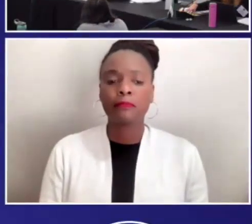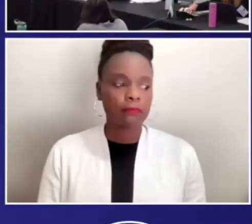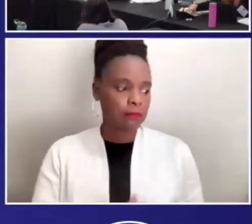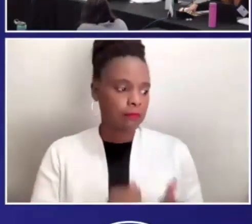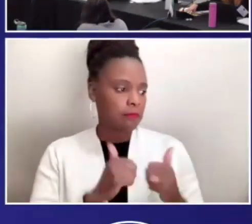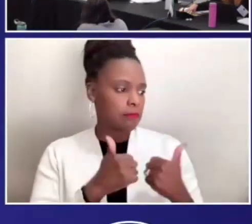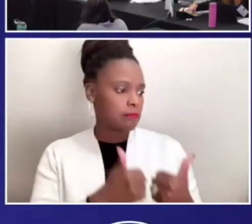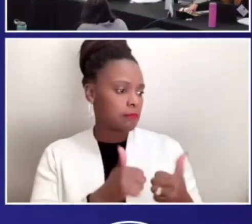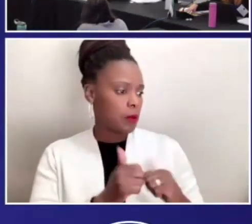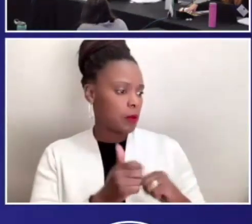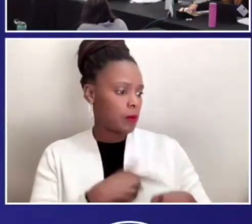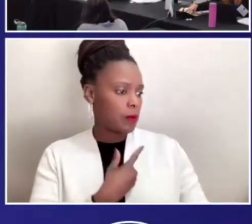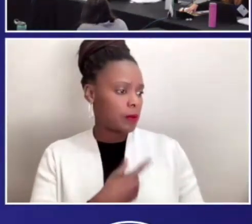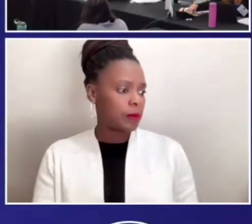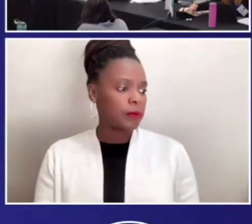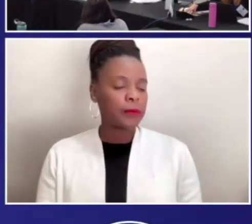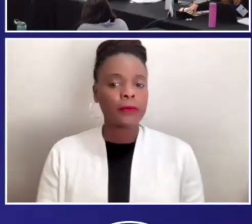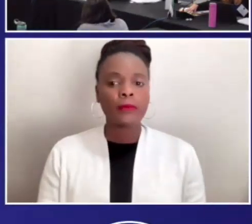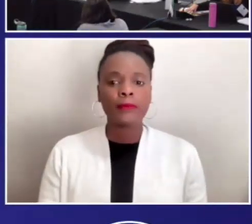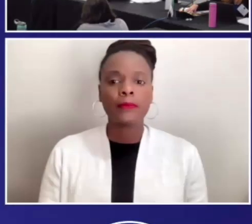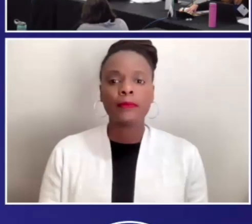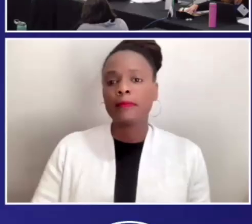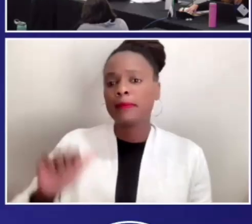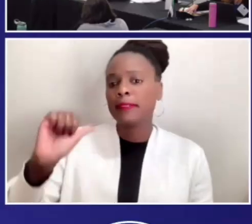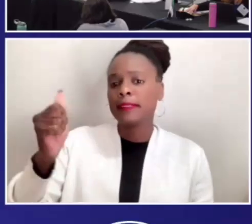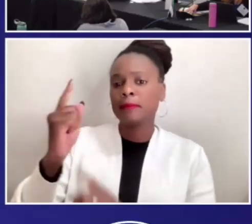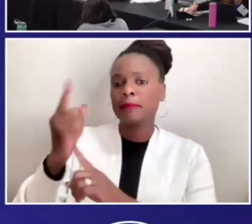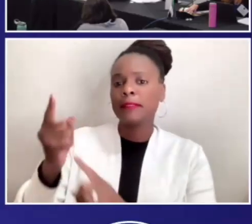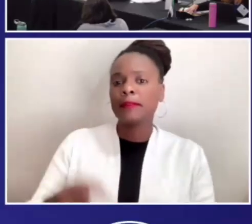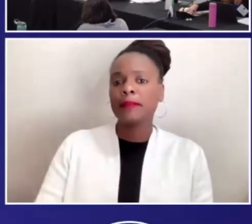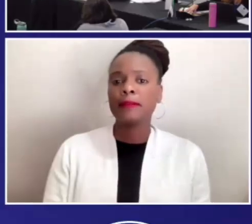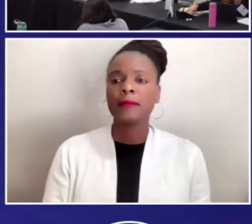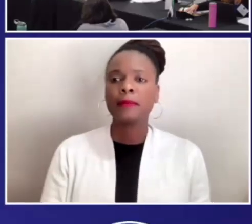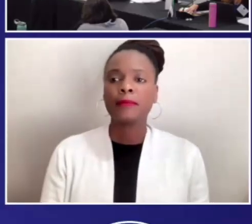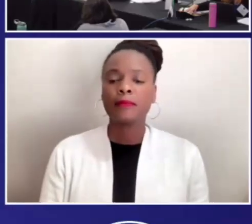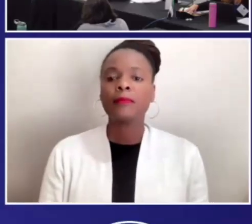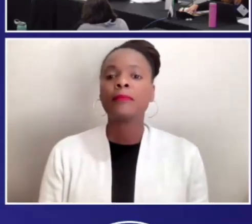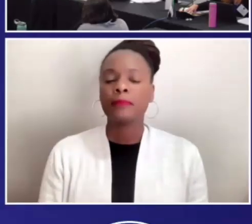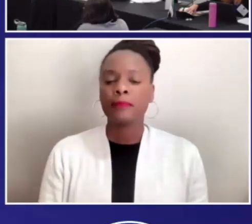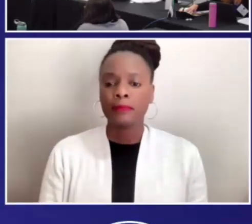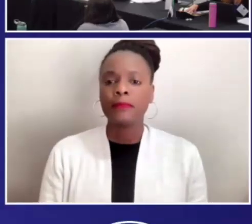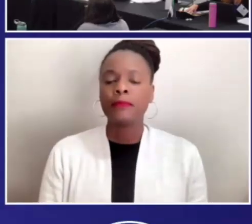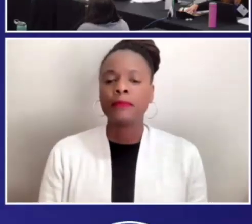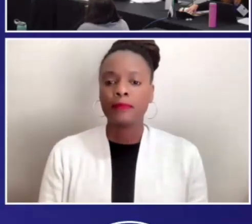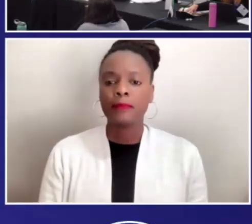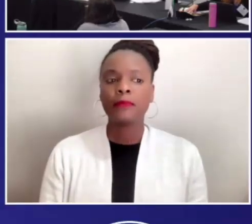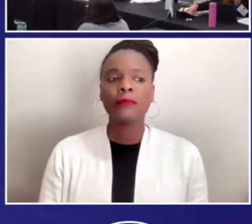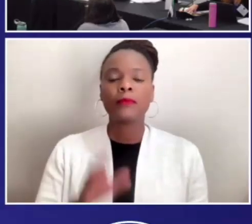you'll need? Ten minutes. Okay, so we will stop the live stream,